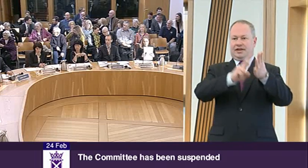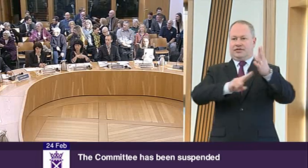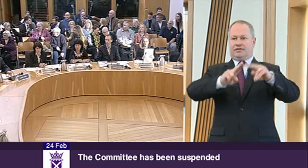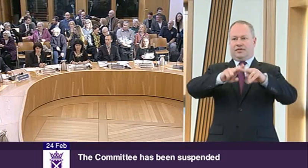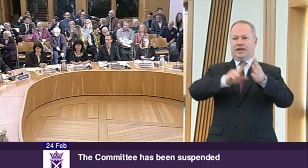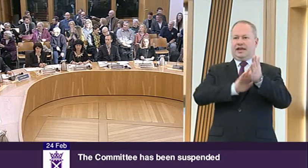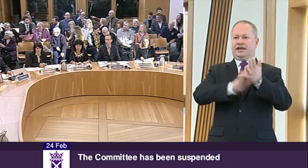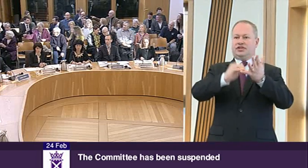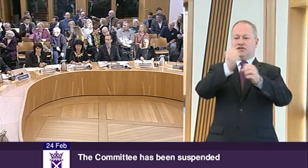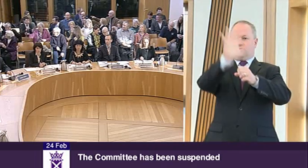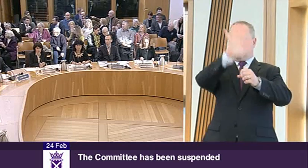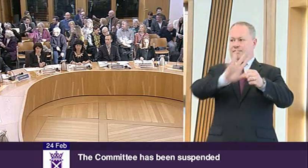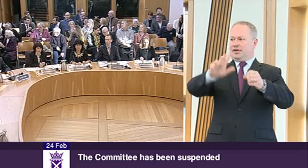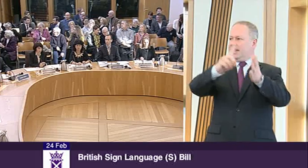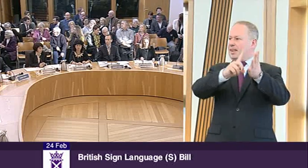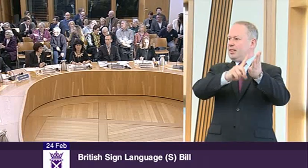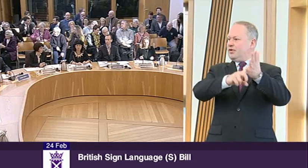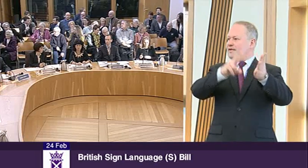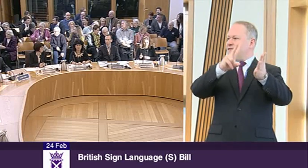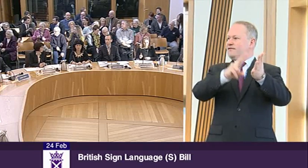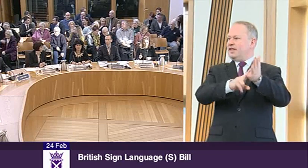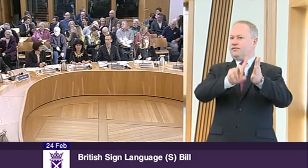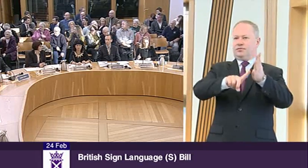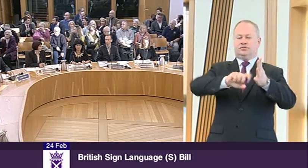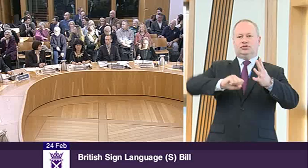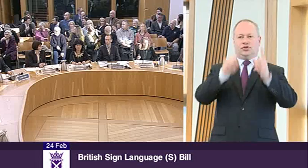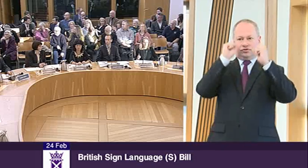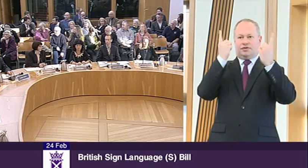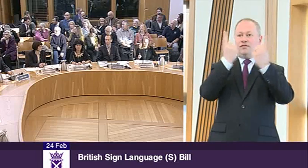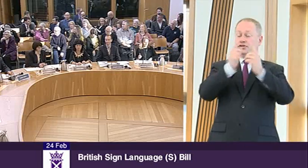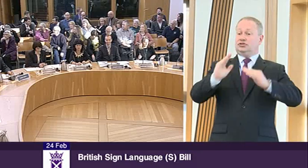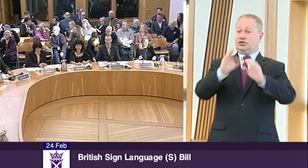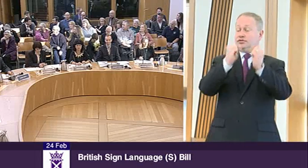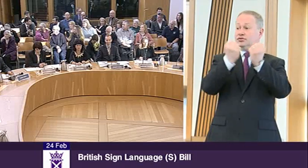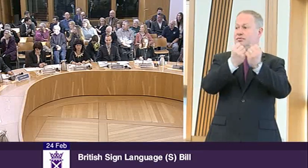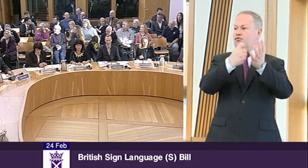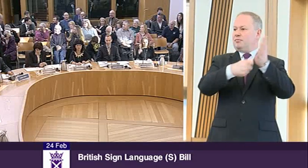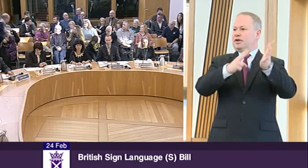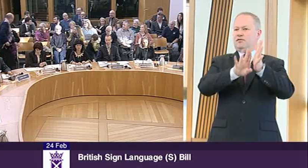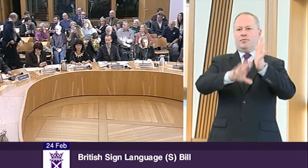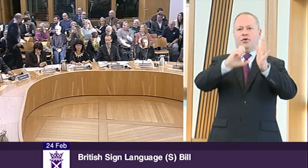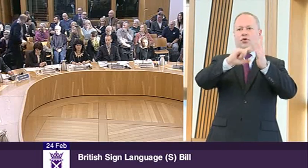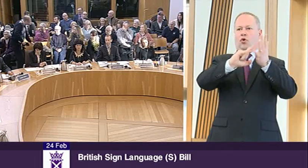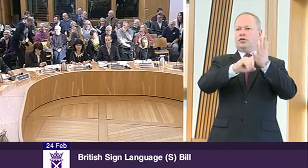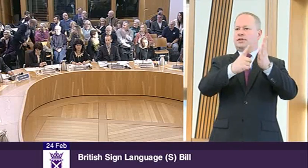Nigel Firth is from NHS Grampian, Lorraine Vallance is a member of the Scottish universities heads of disability services group, Robert Nicol is from the Convention of Scottish Local